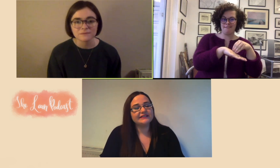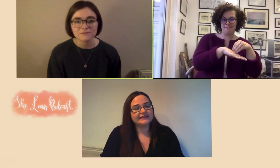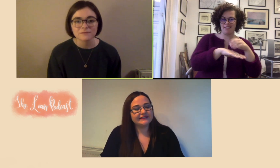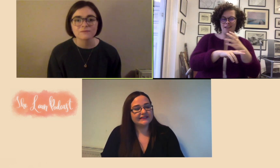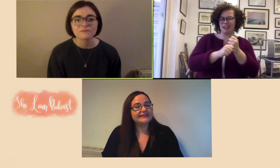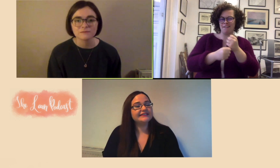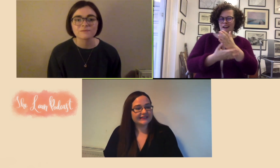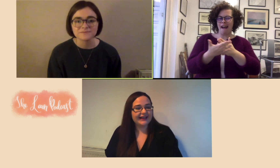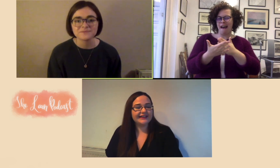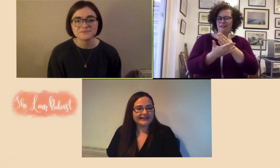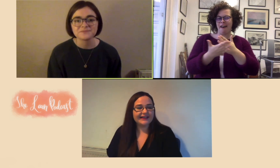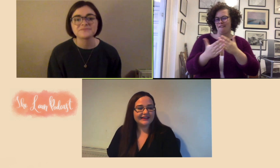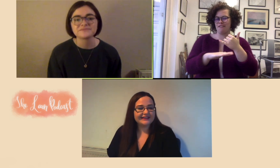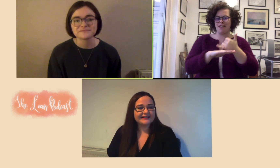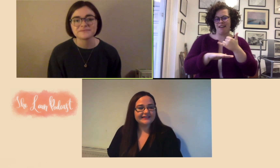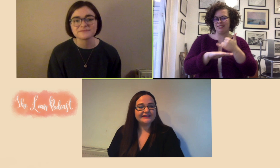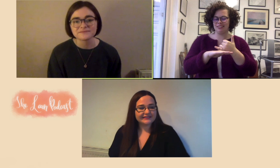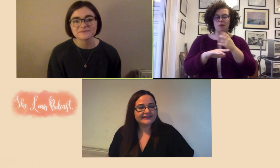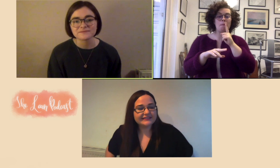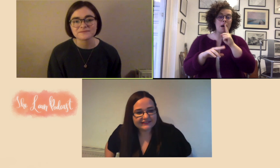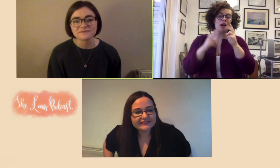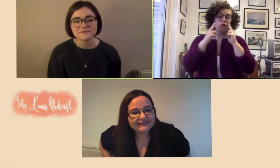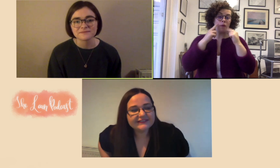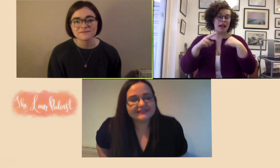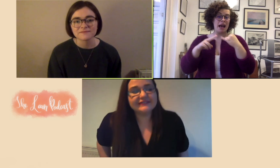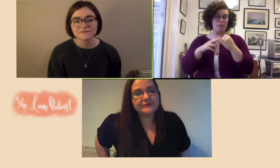have experienced some that or not. It's a hard one.